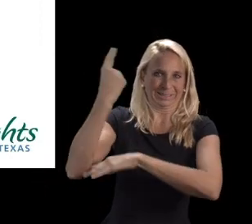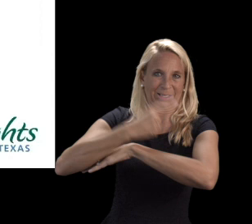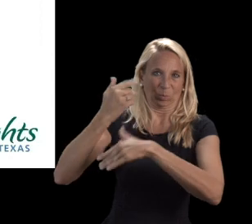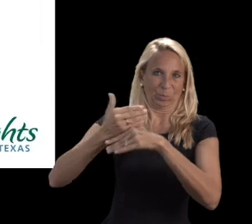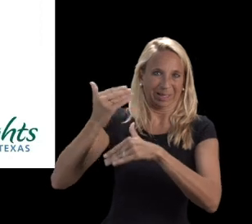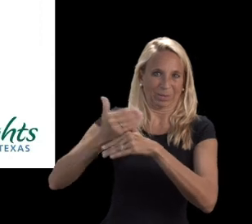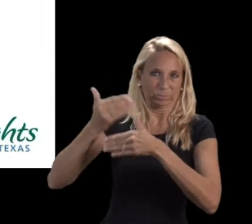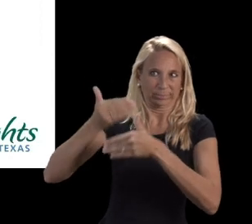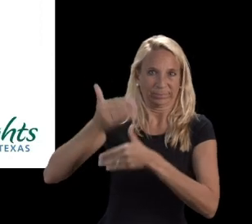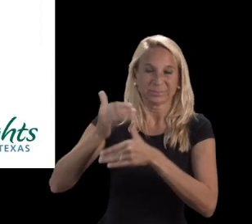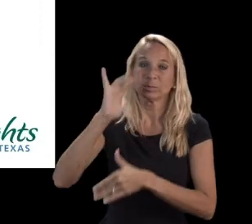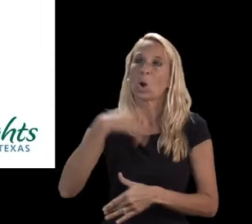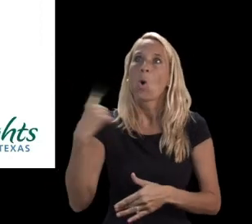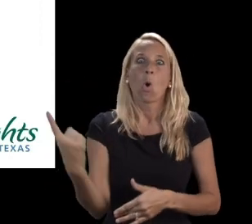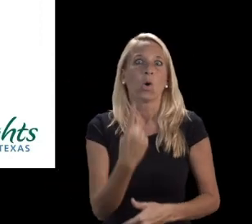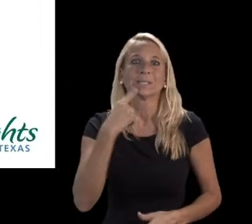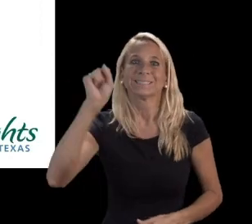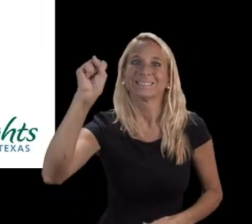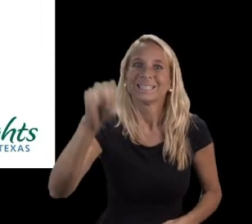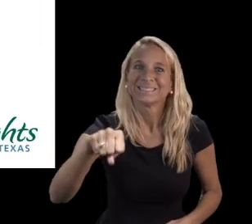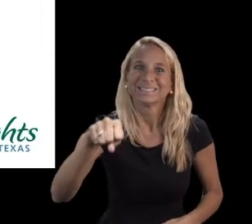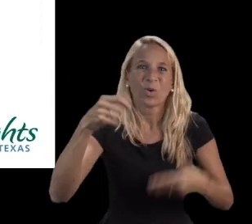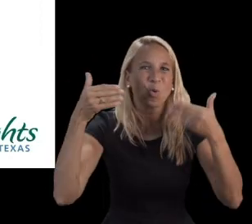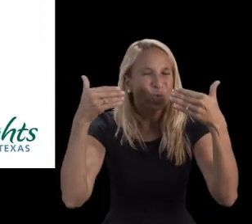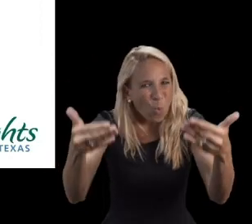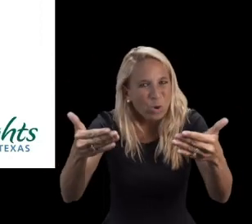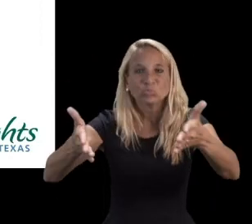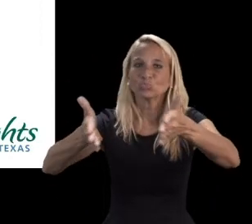We always say yes, go ahead and request it.